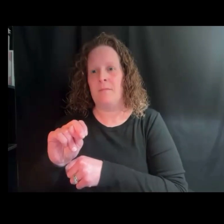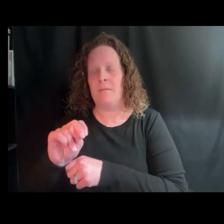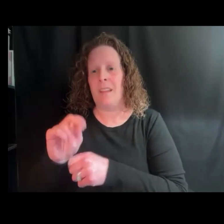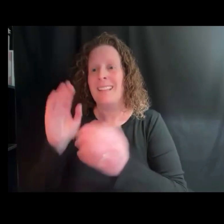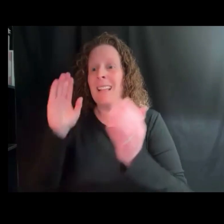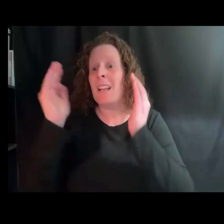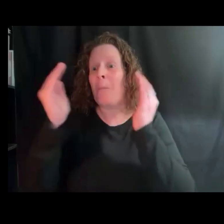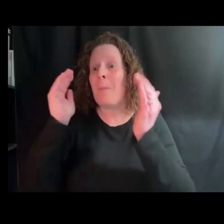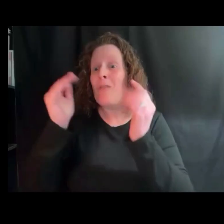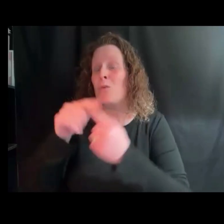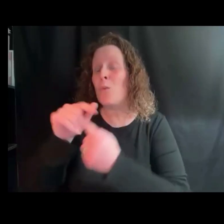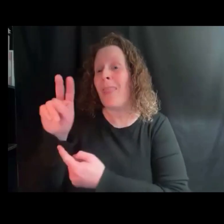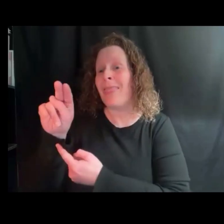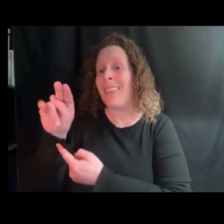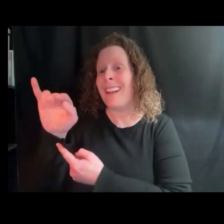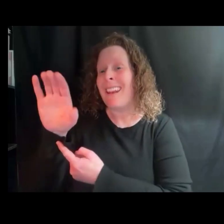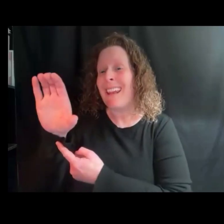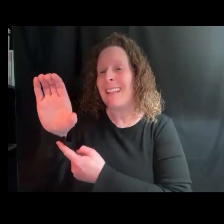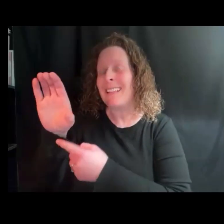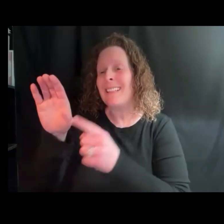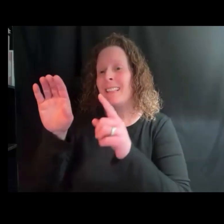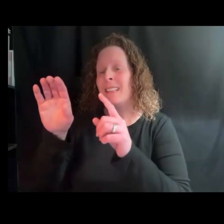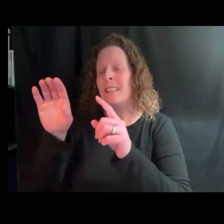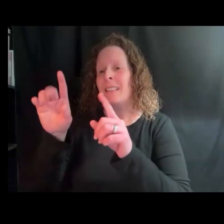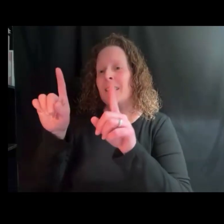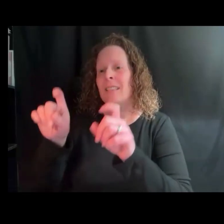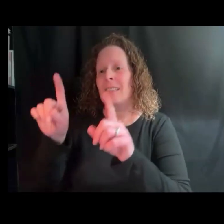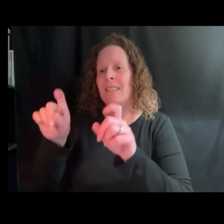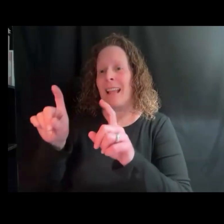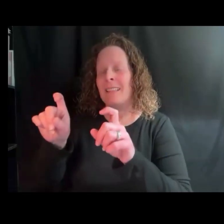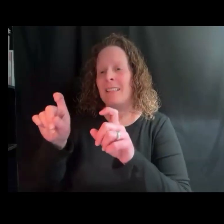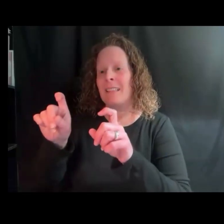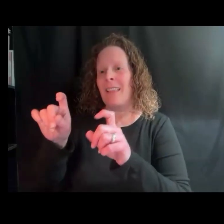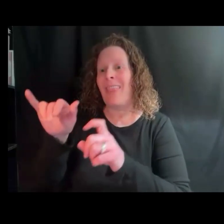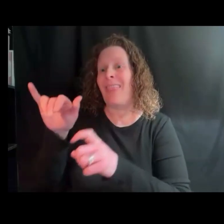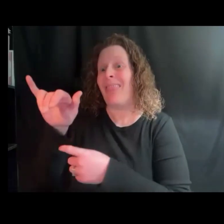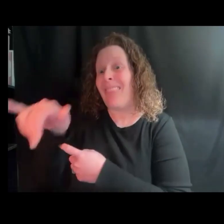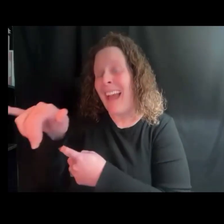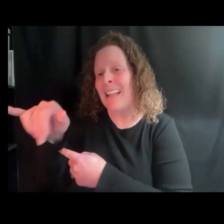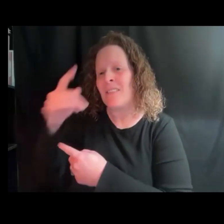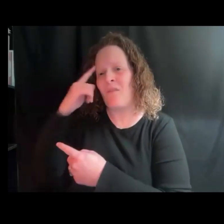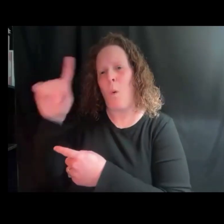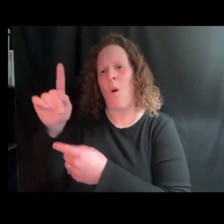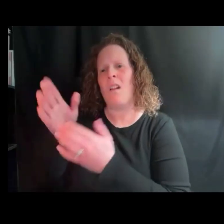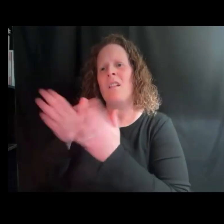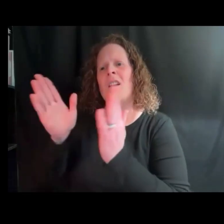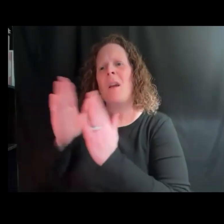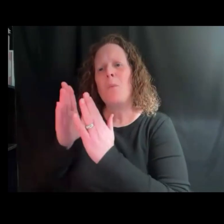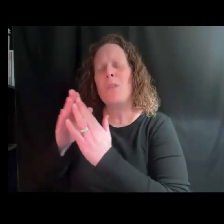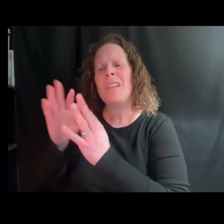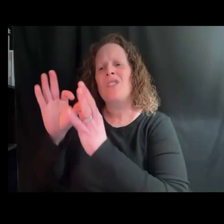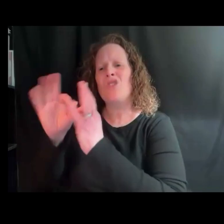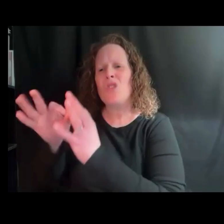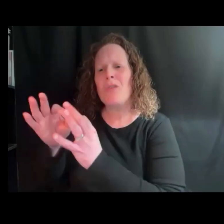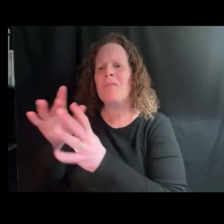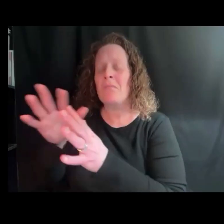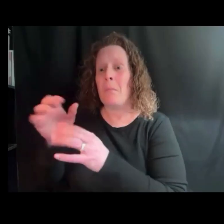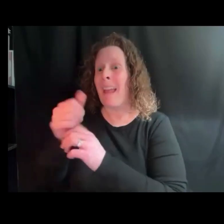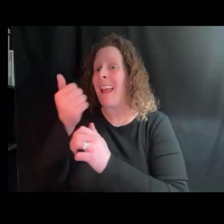of those areas. Compared to the NIC the National Registry Interpreters test. That's a